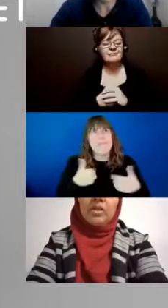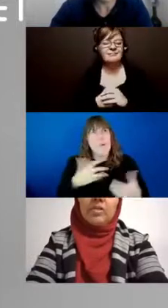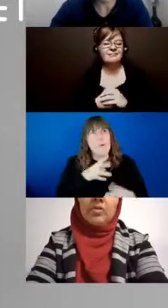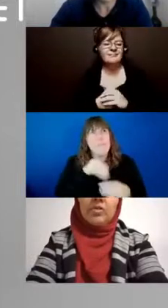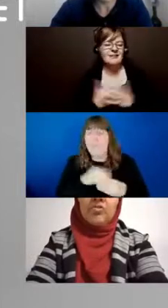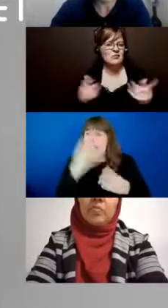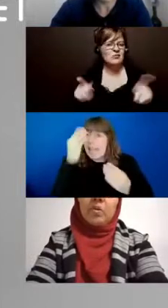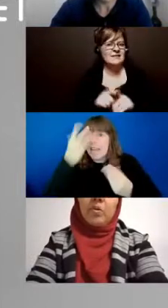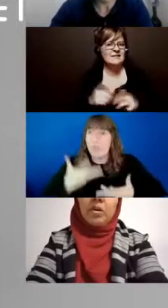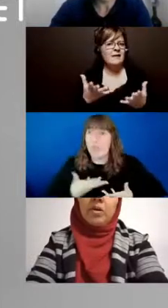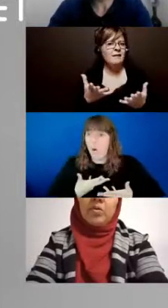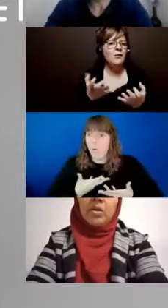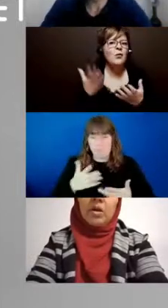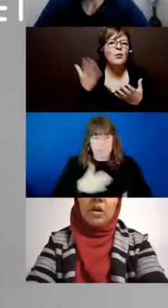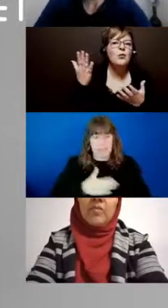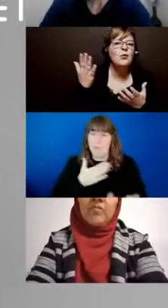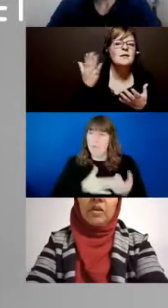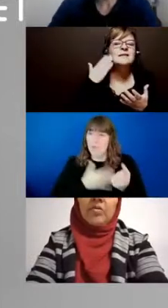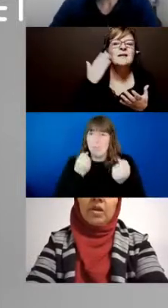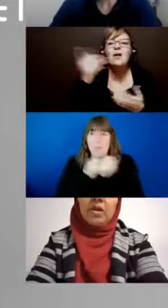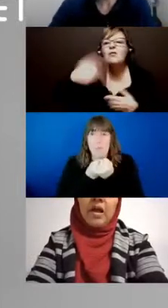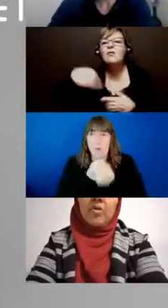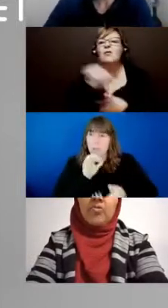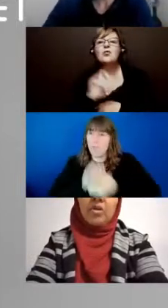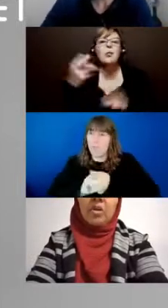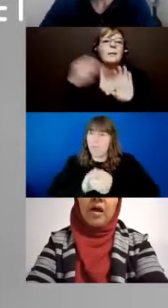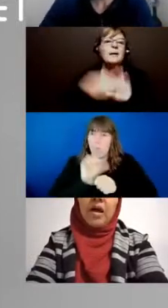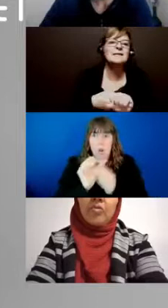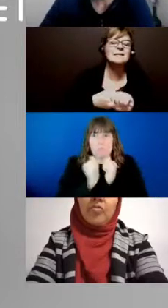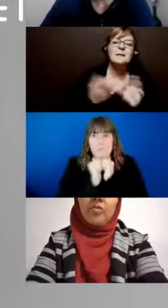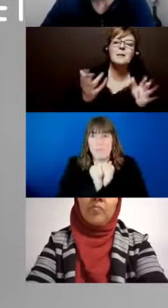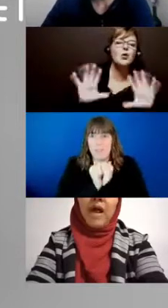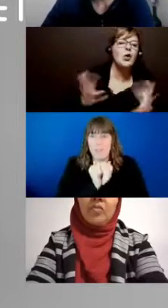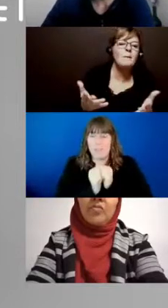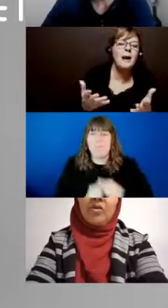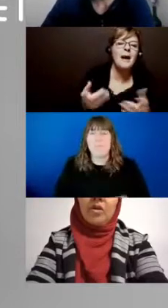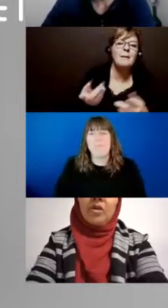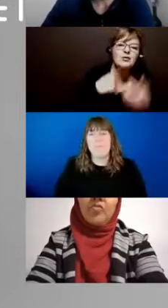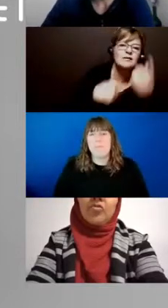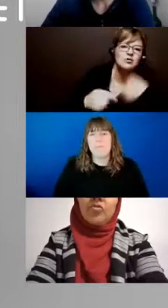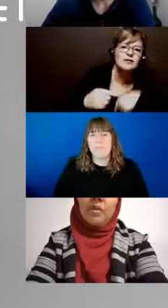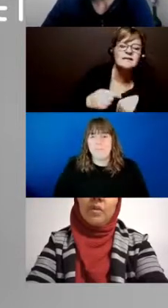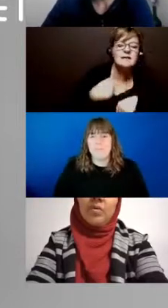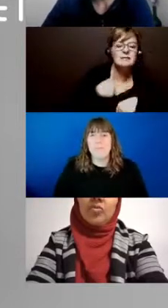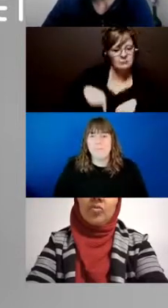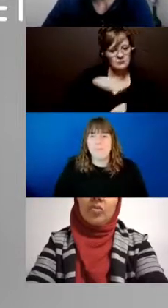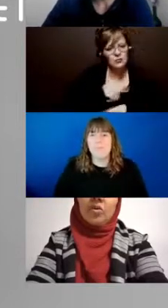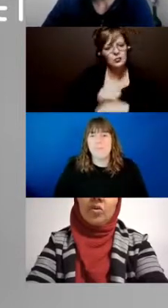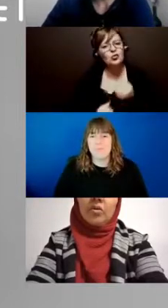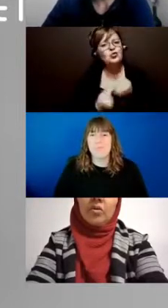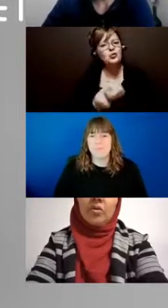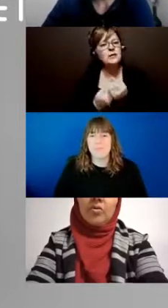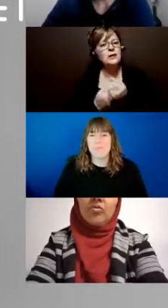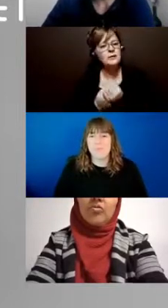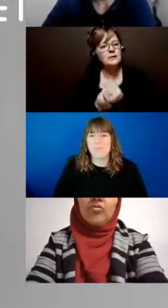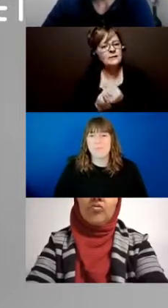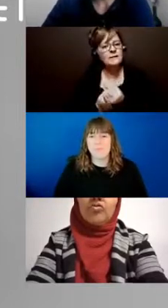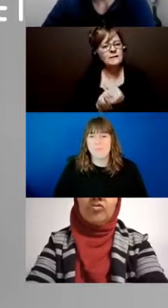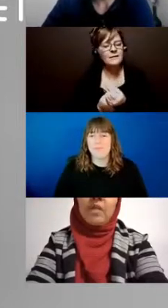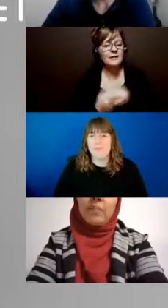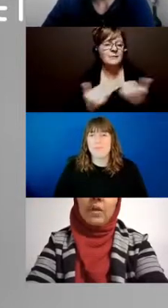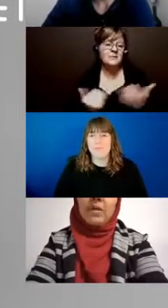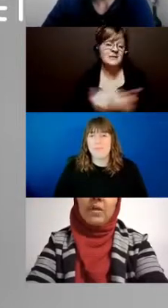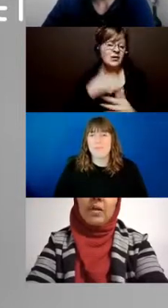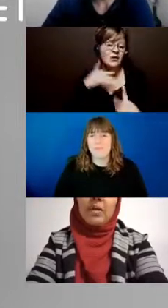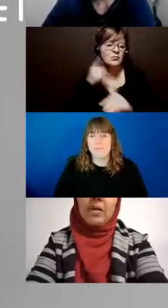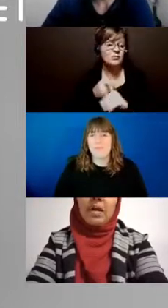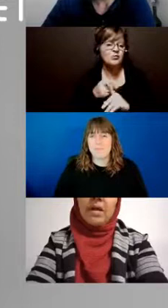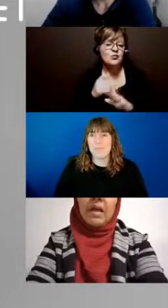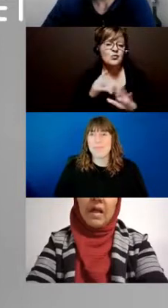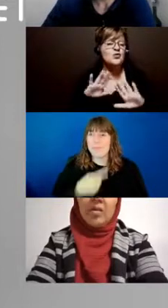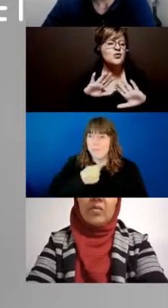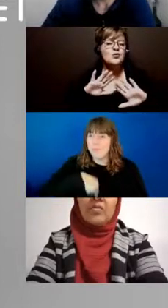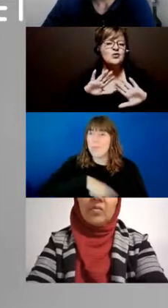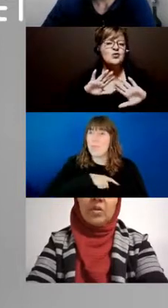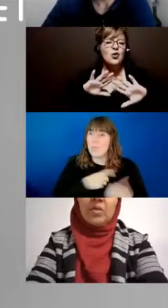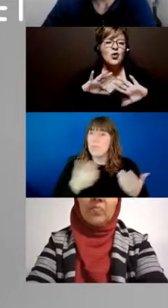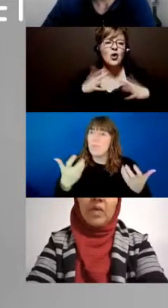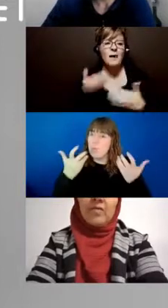sure to support you in figuring out how to best contribute to shaping a canada disability benefit